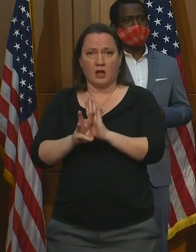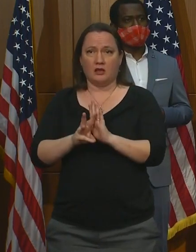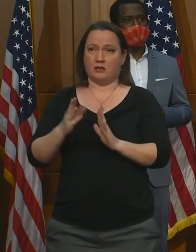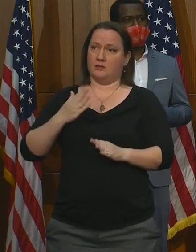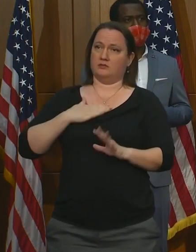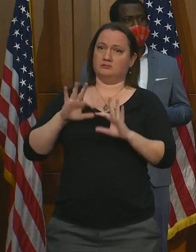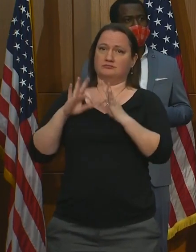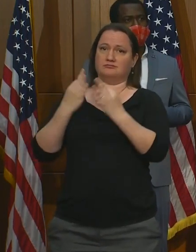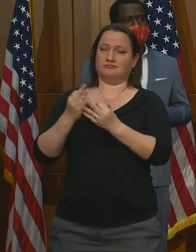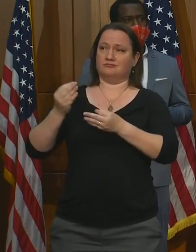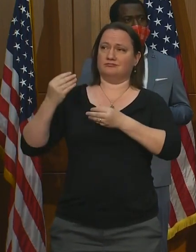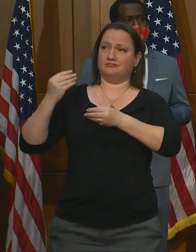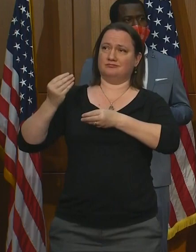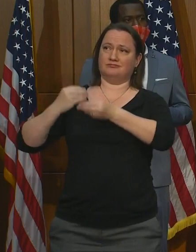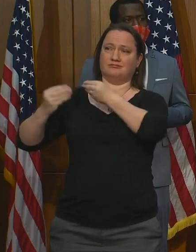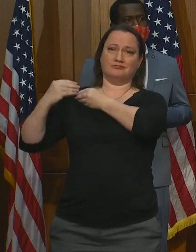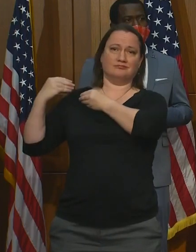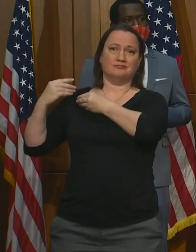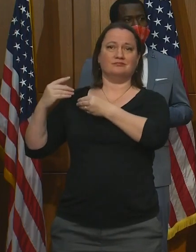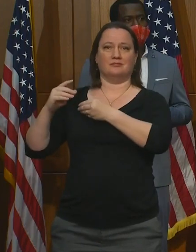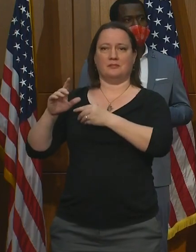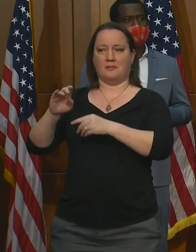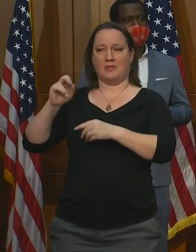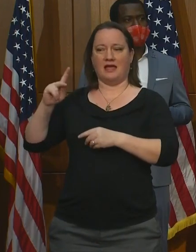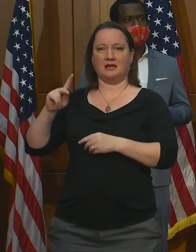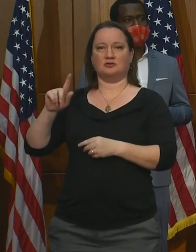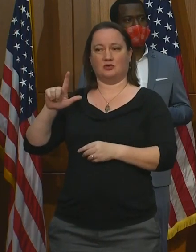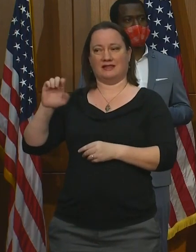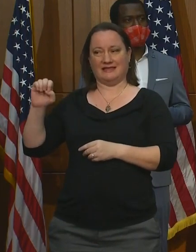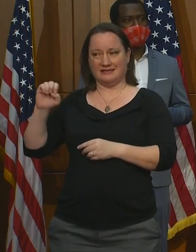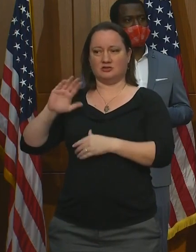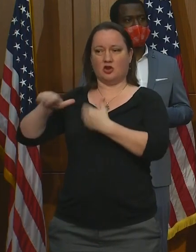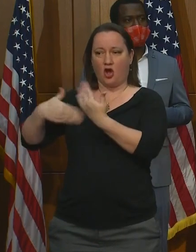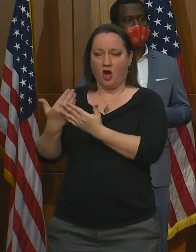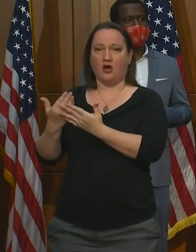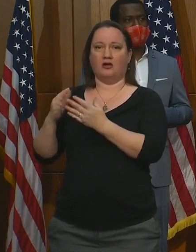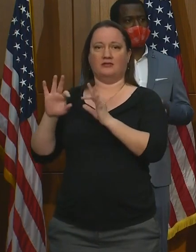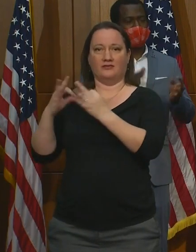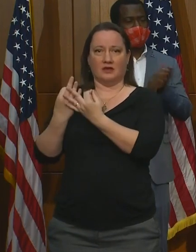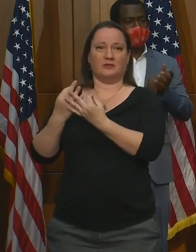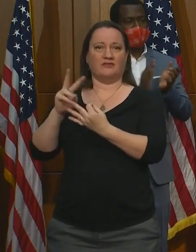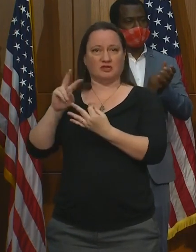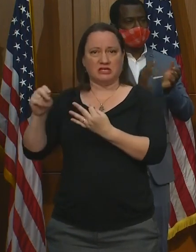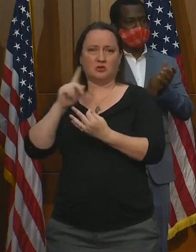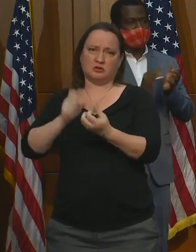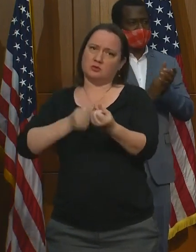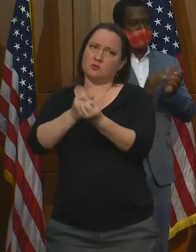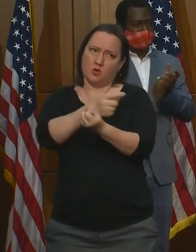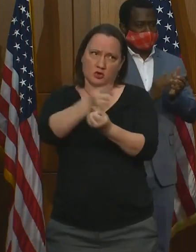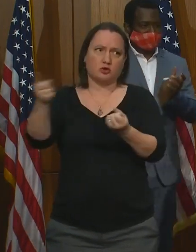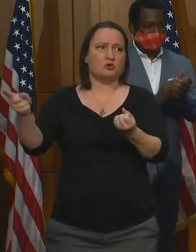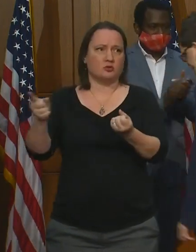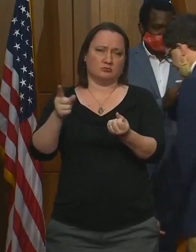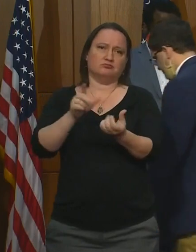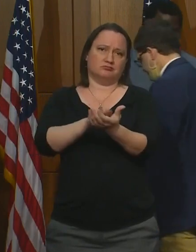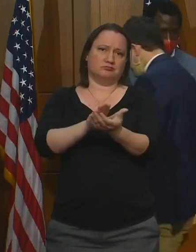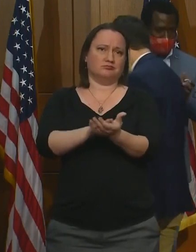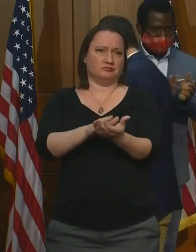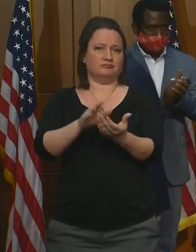BEHALF OF MY LINE OF THE LEASE OF- THAT DESCENDED BACK TO THE LEASE THE VIRGINIA WE SUPPORT